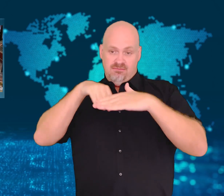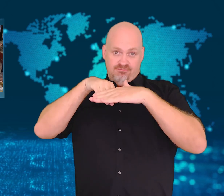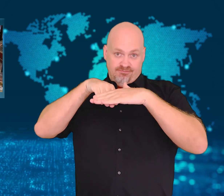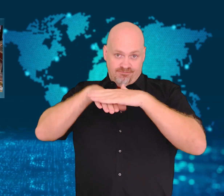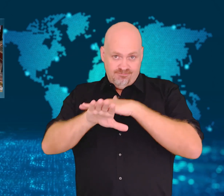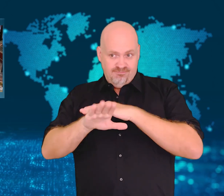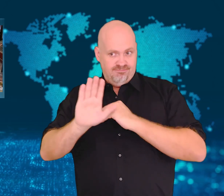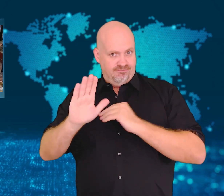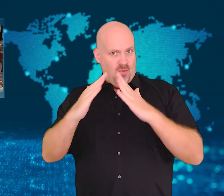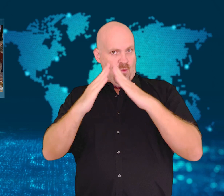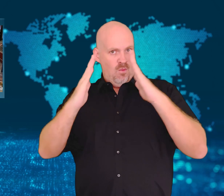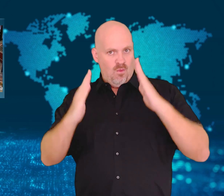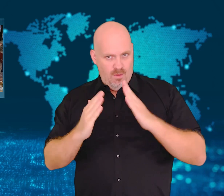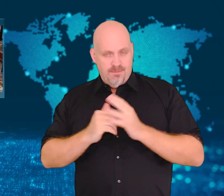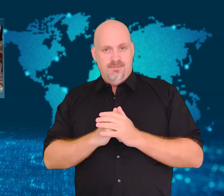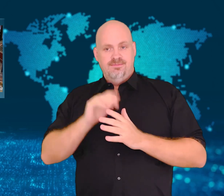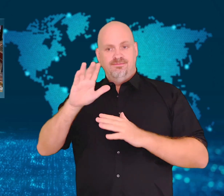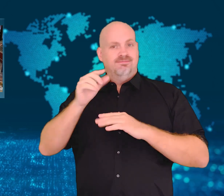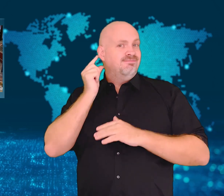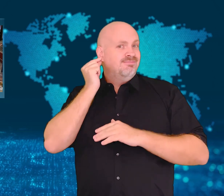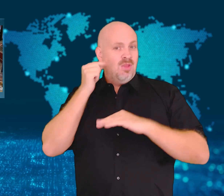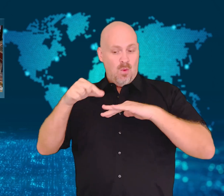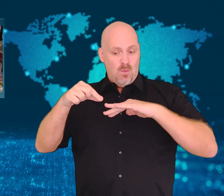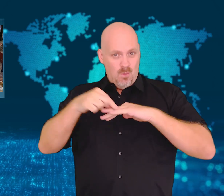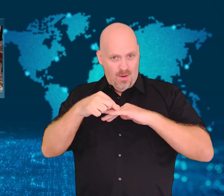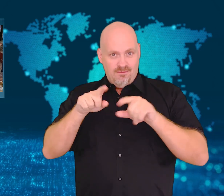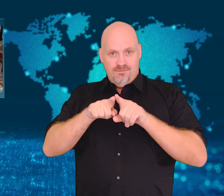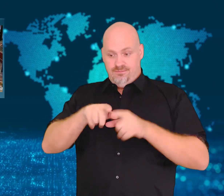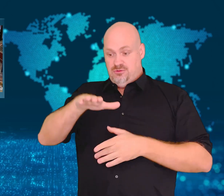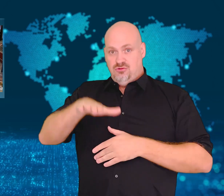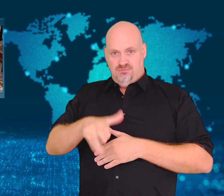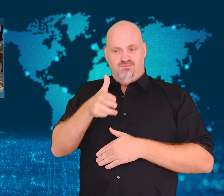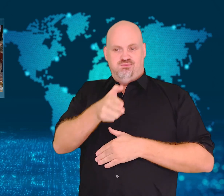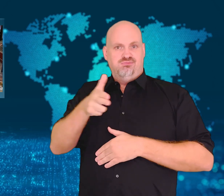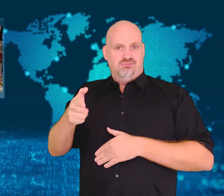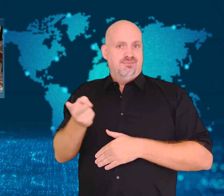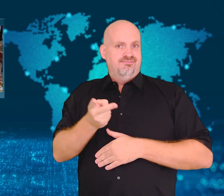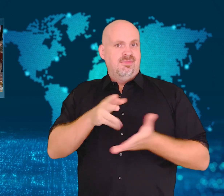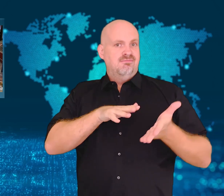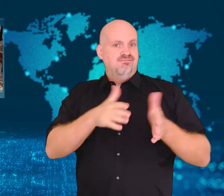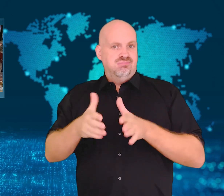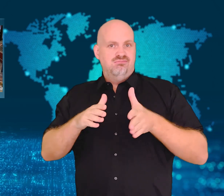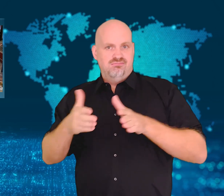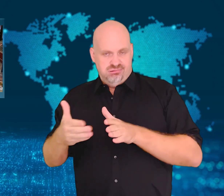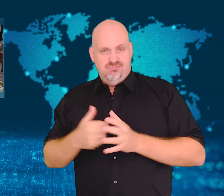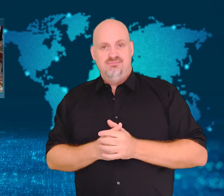He then got back home and killed his own wife and child.